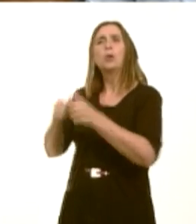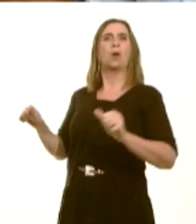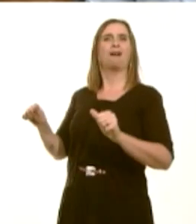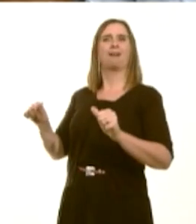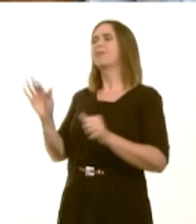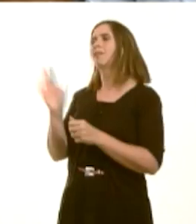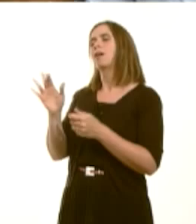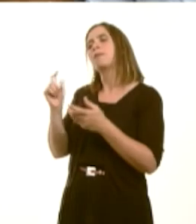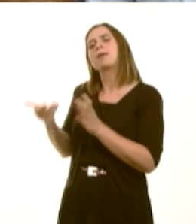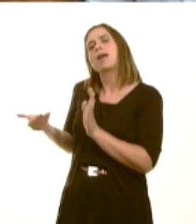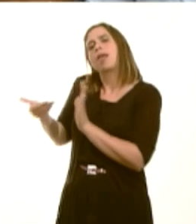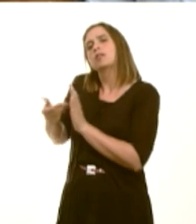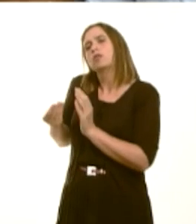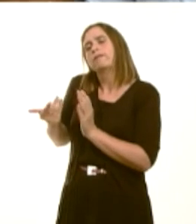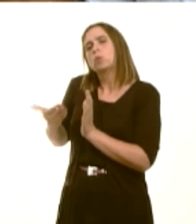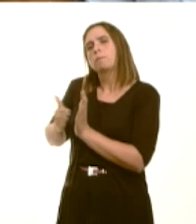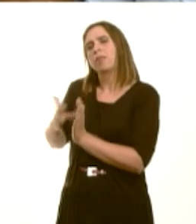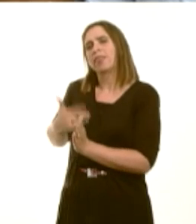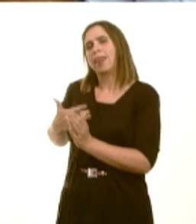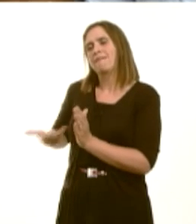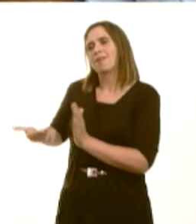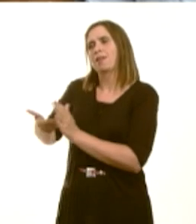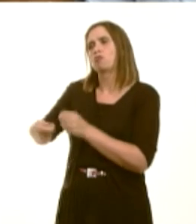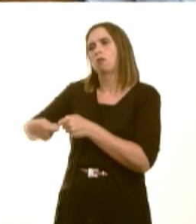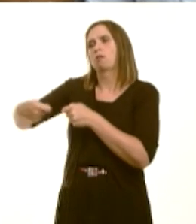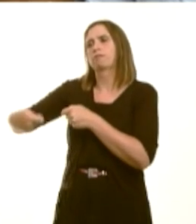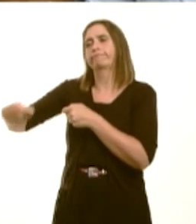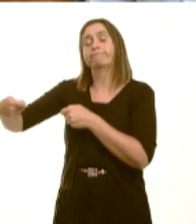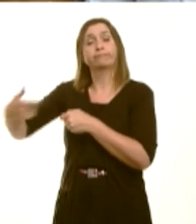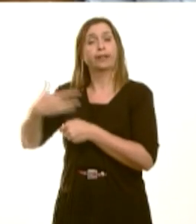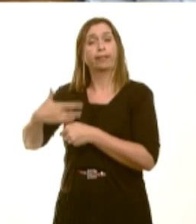monthsóitís difficult to tell with individualsóbut of course itís natural for people to grasp